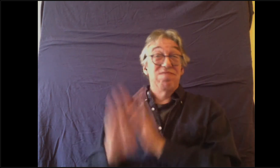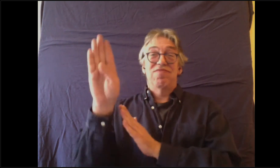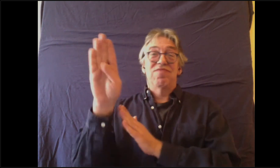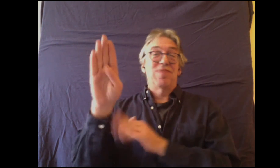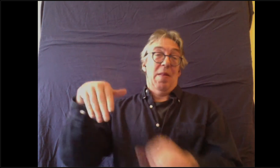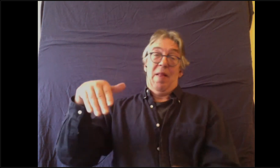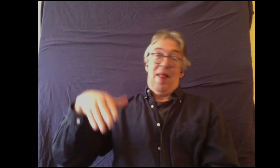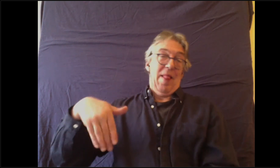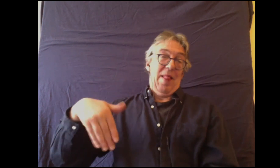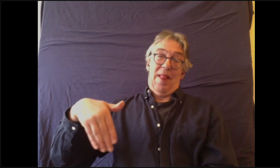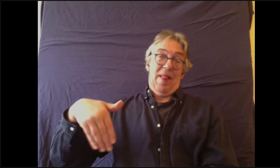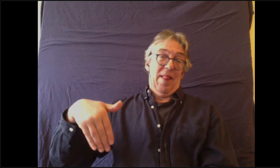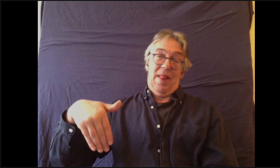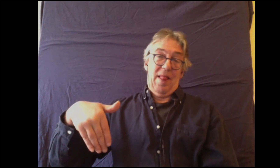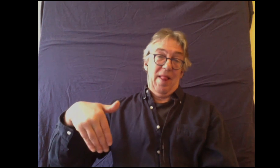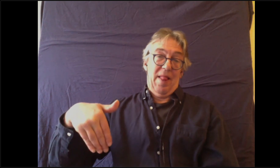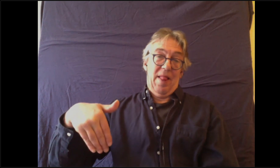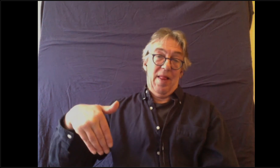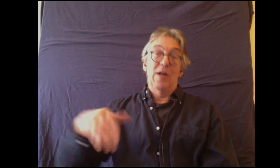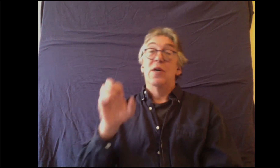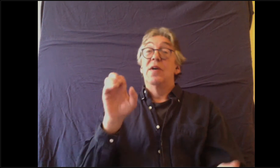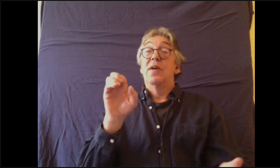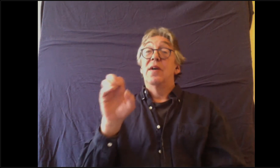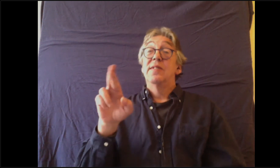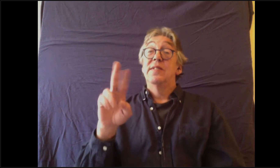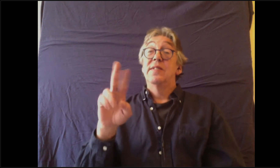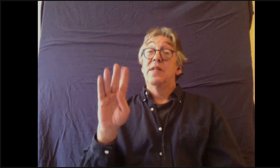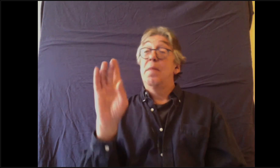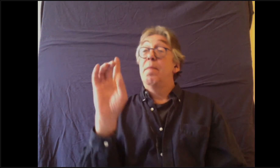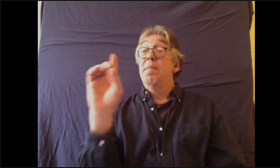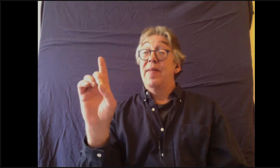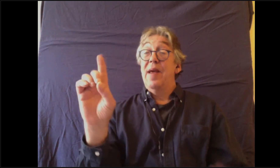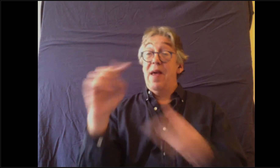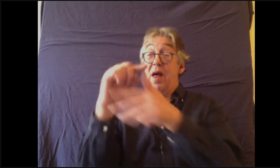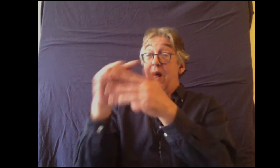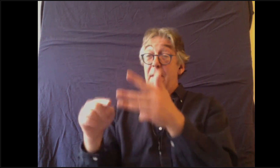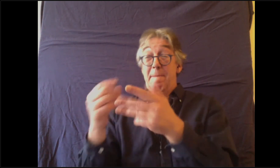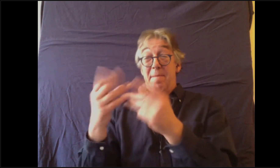And also lots of issues on the CRPD being included in Norwegian laws...